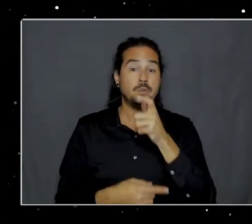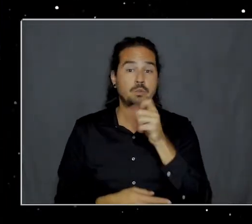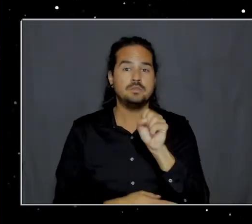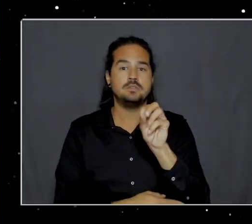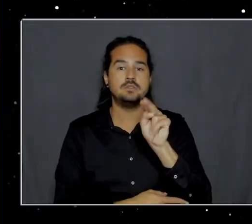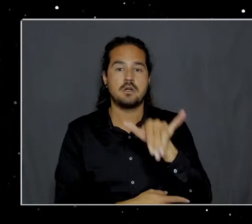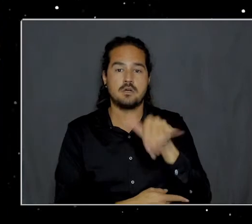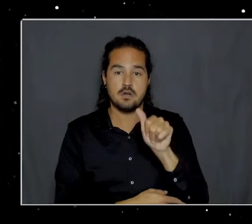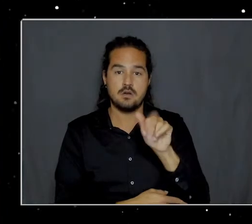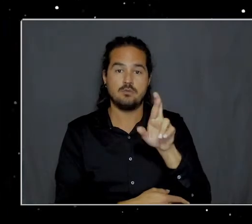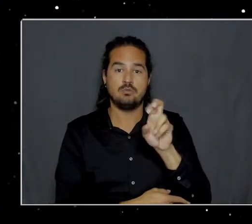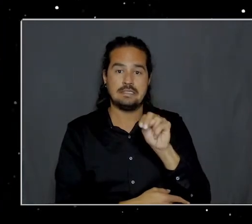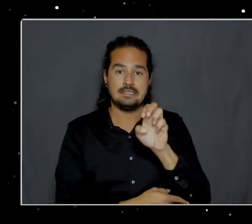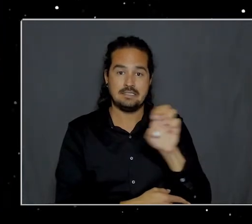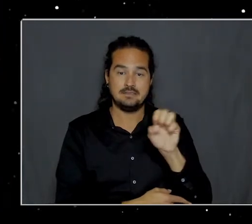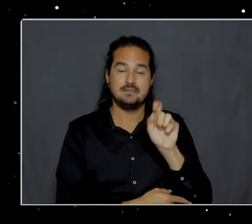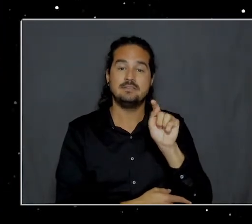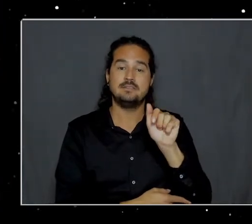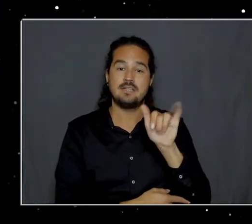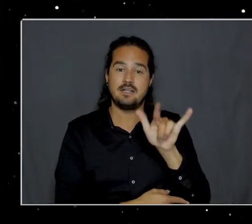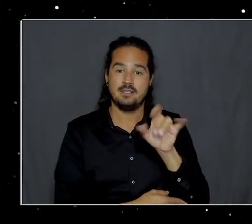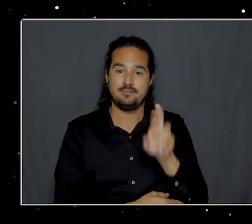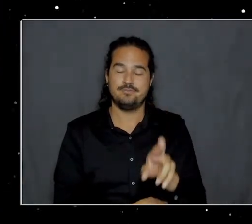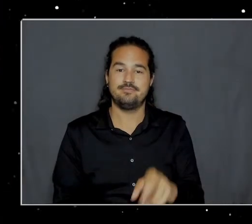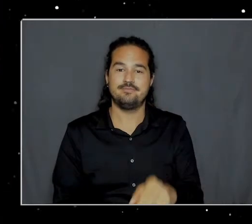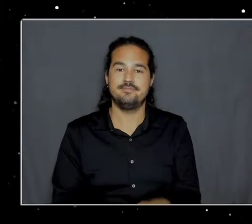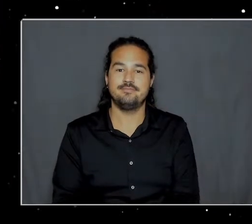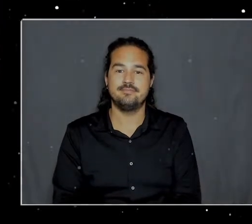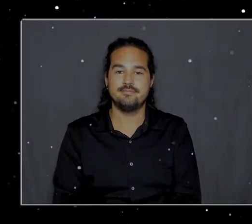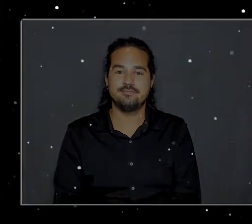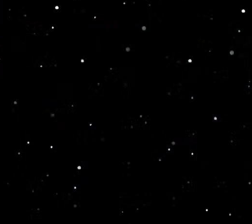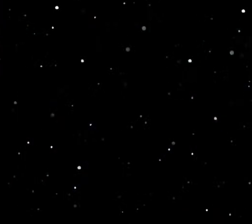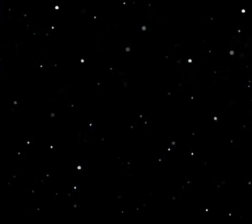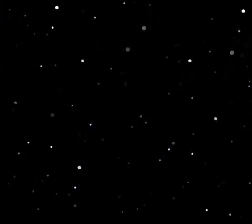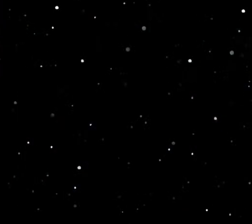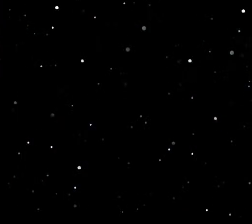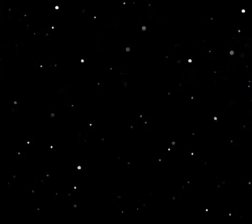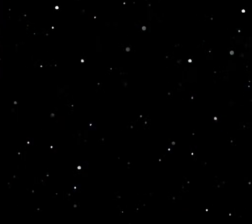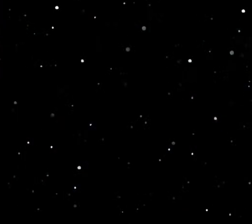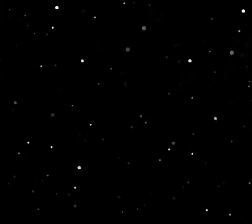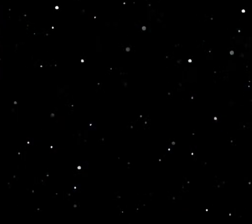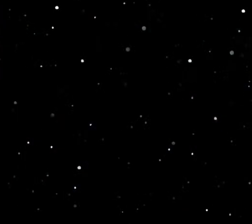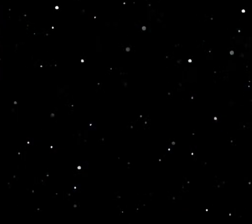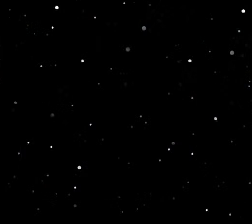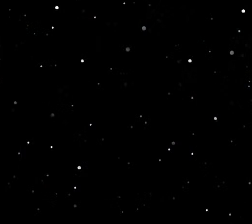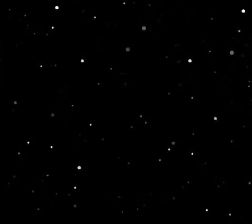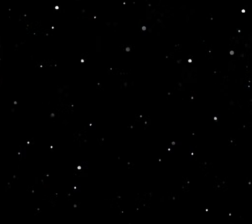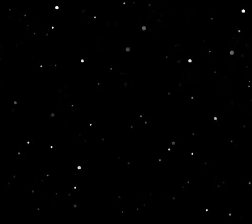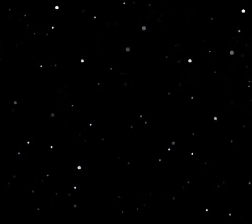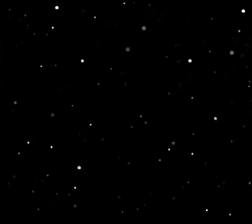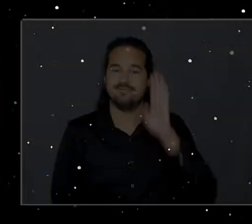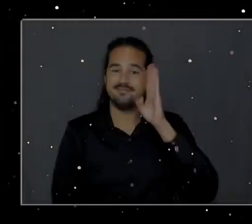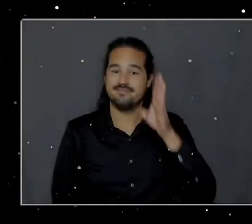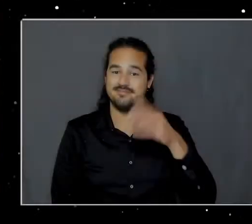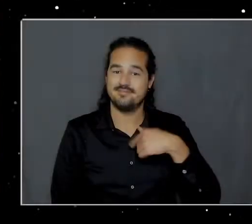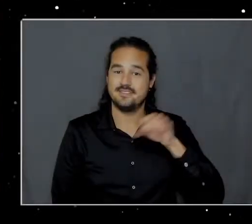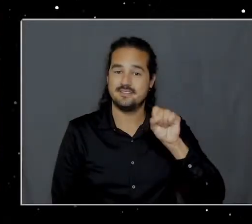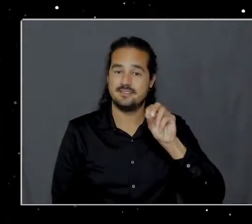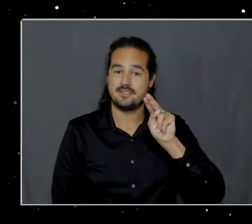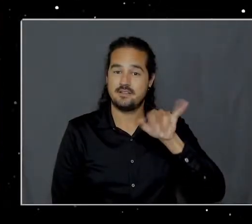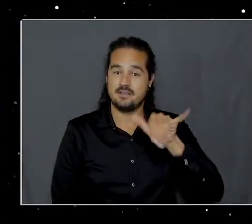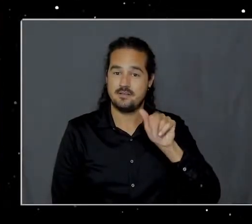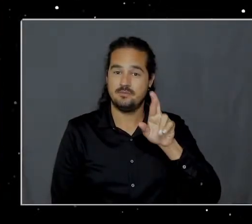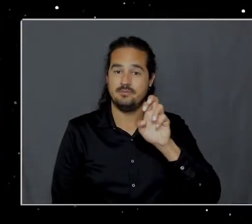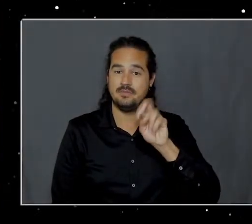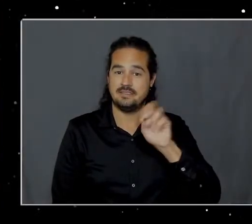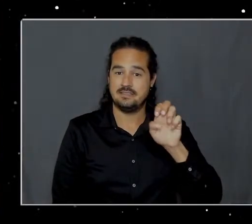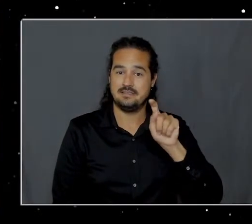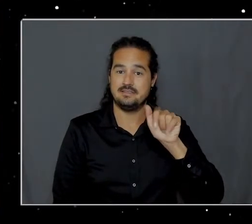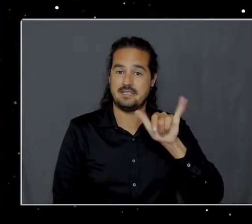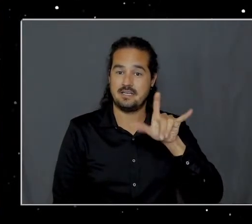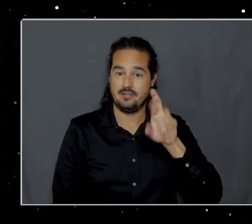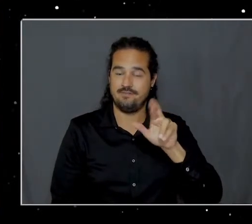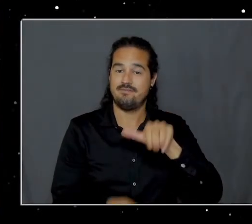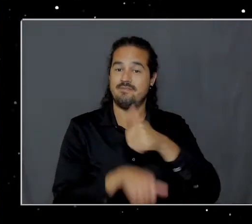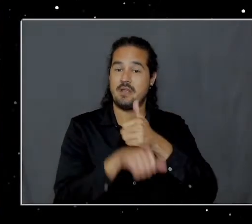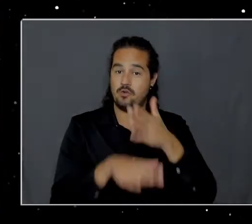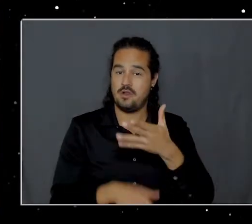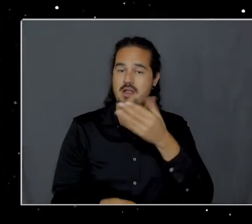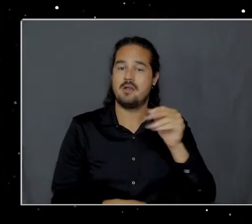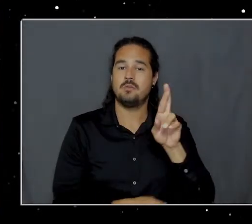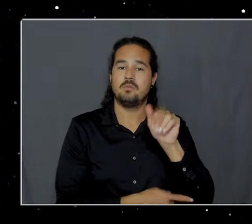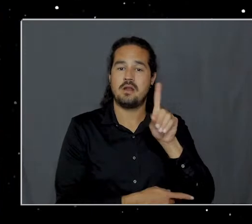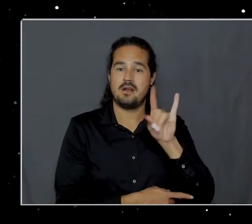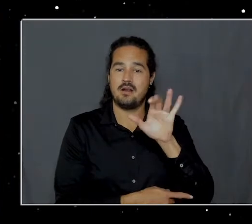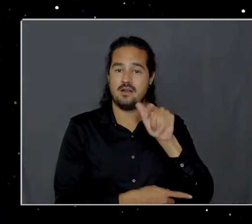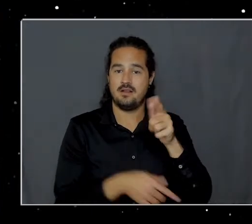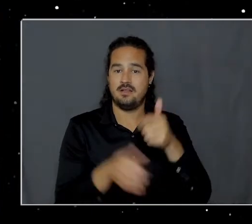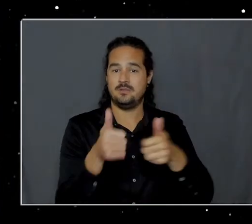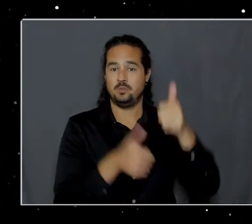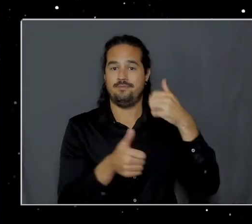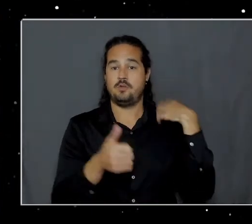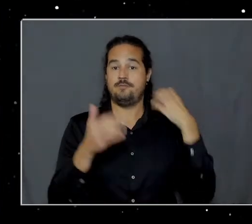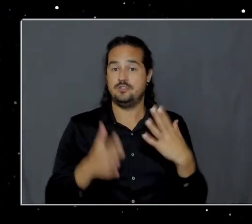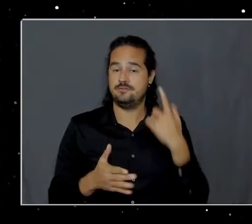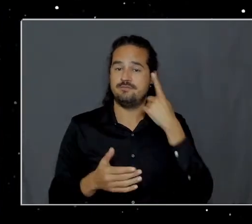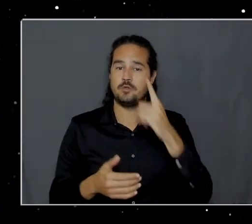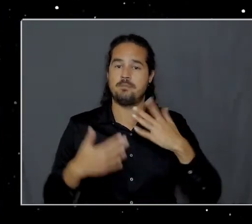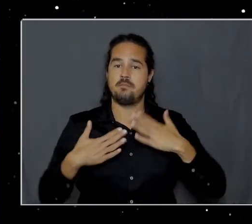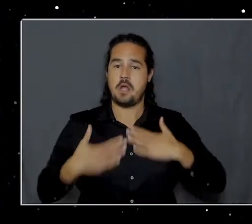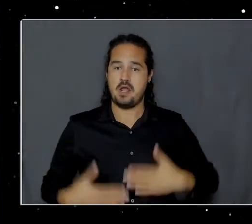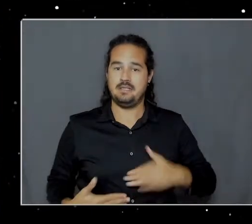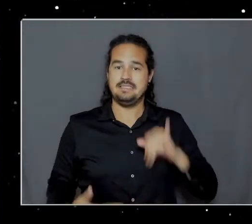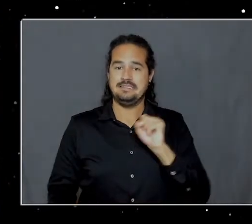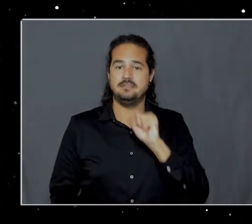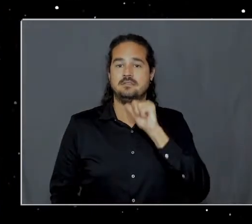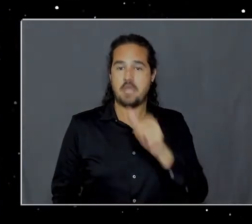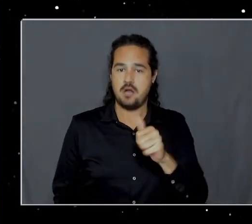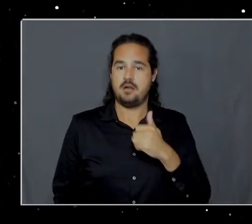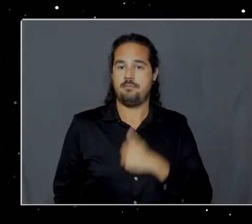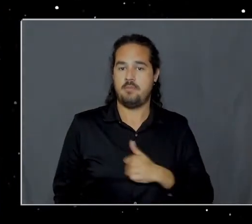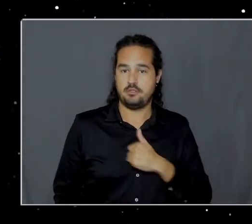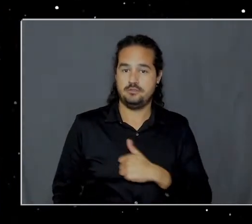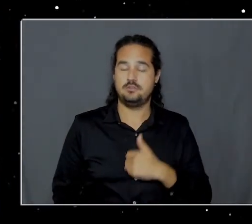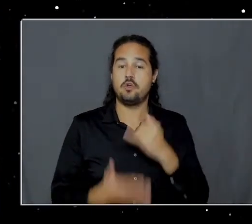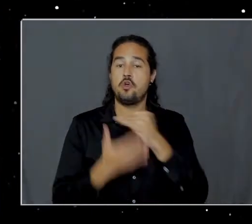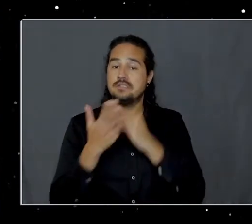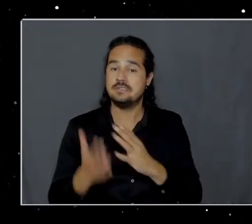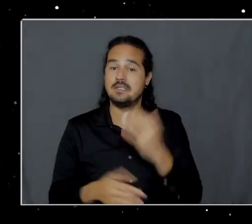HER.